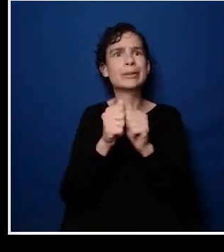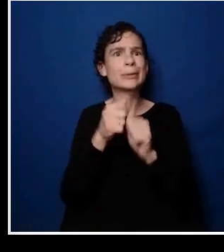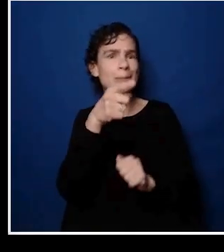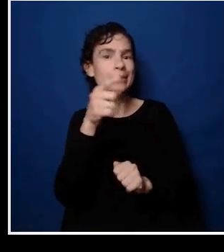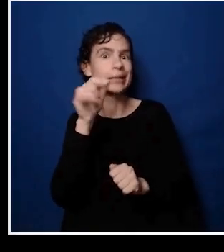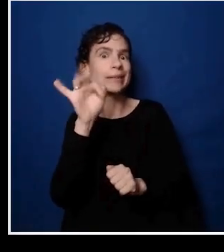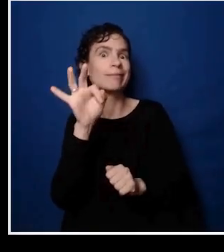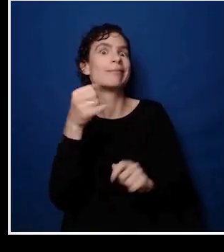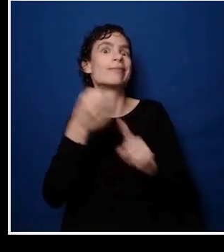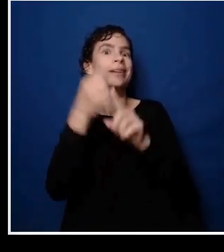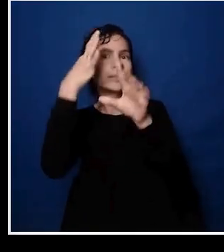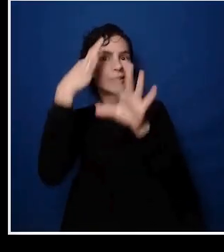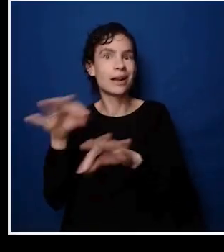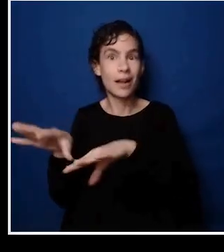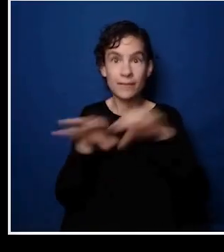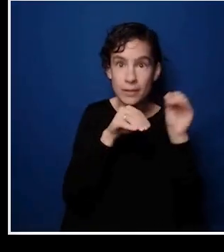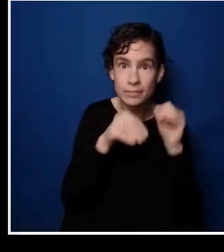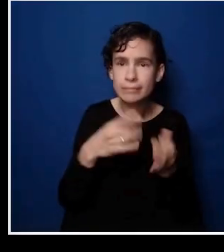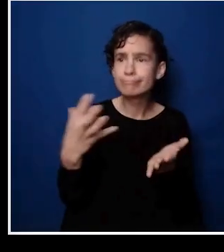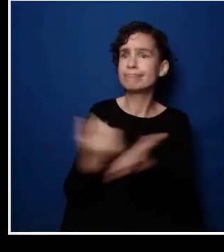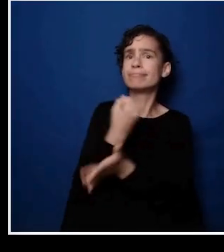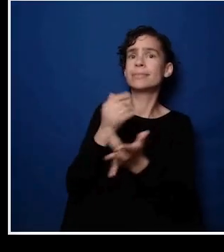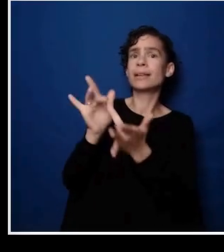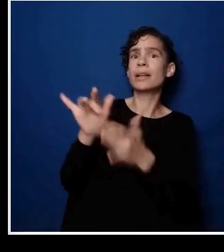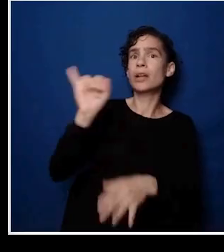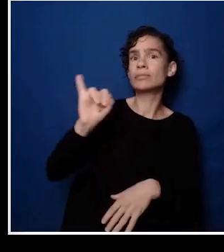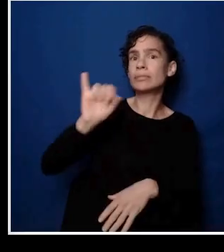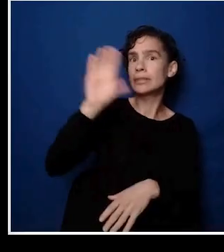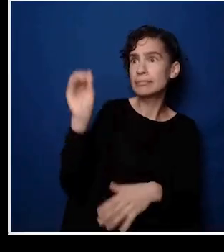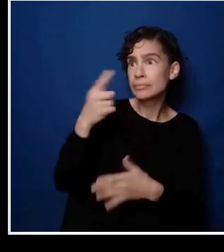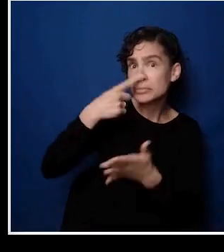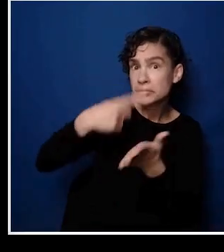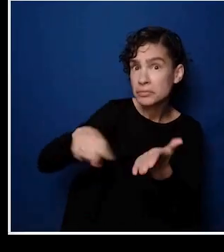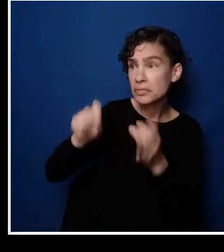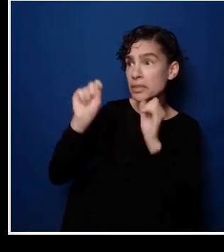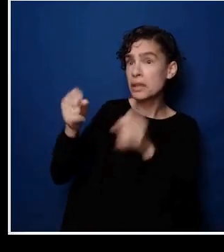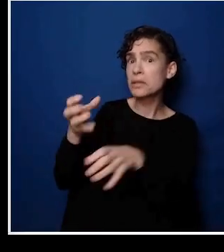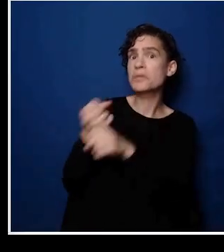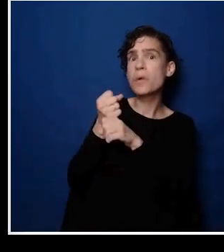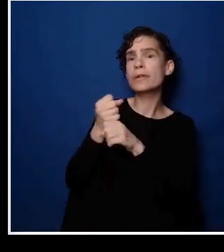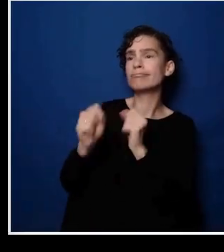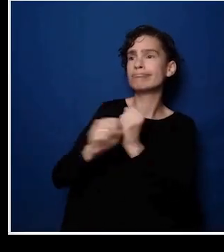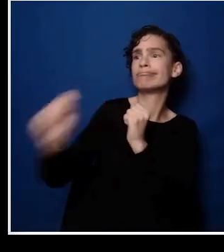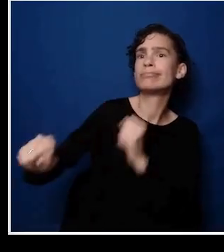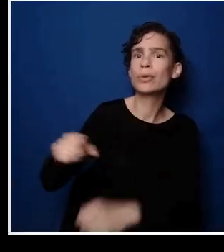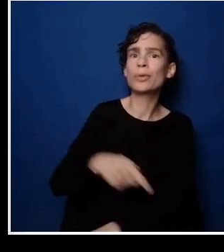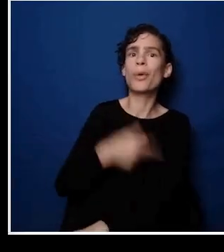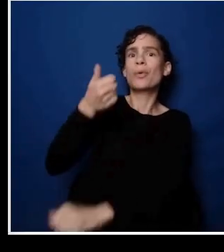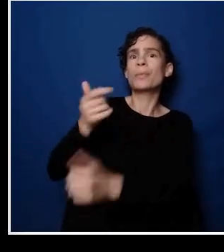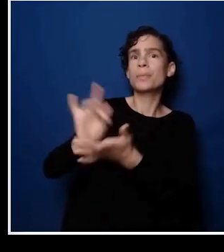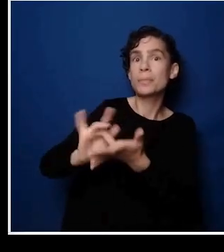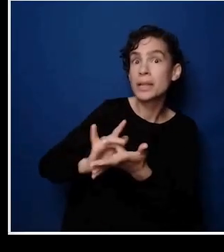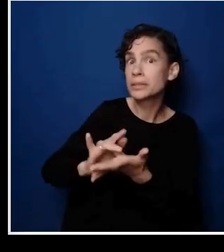Contact your insurance provider to see if you are eligible for an extended supply of medications. An extended supply